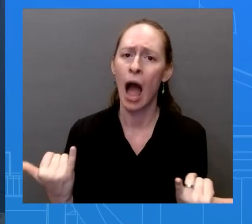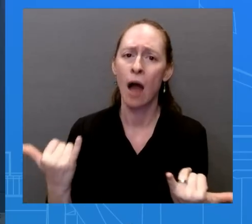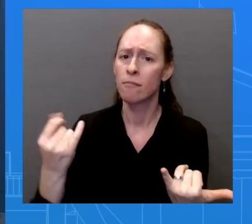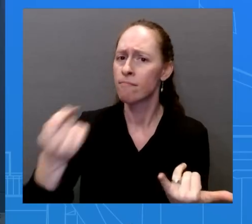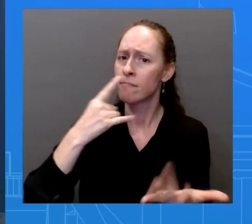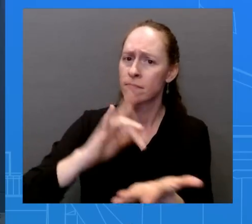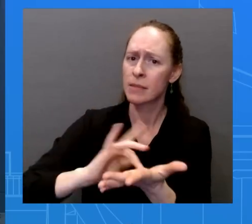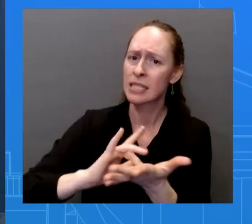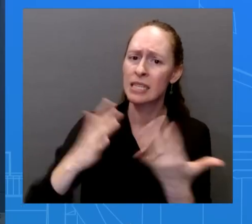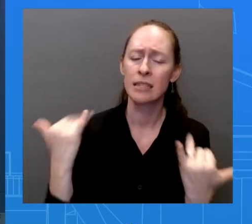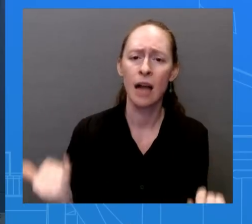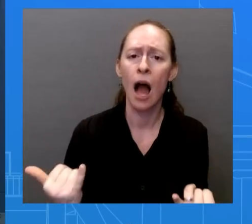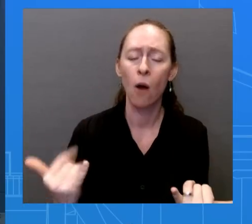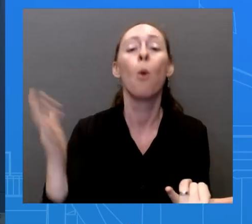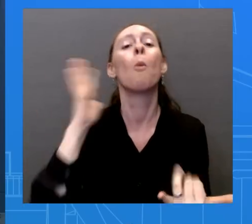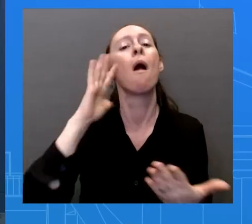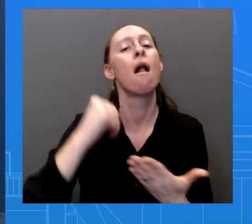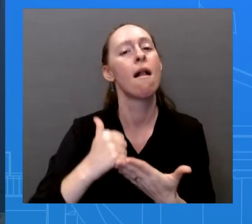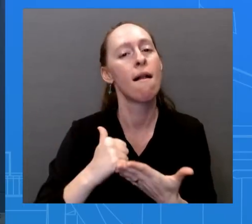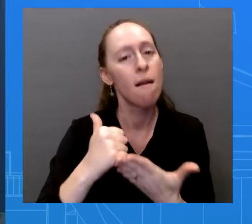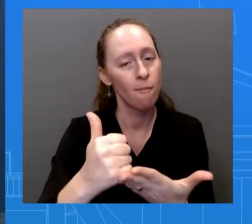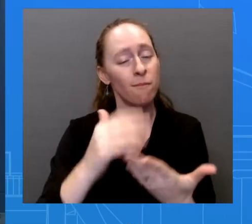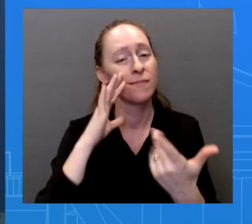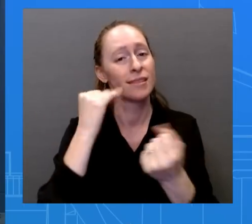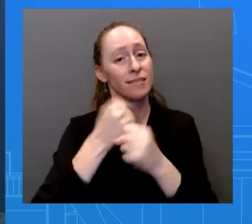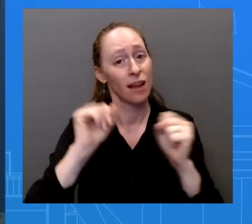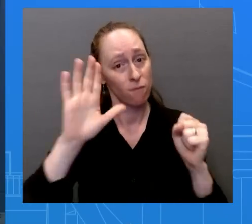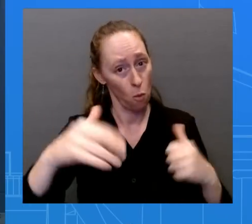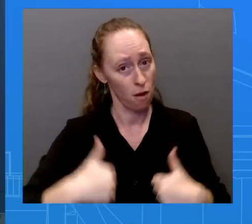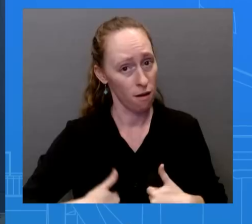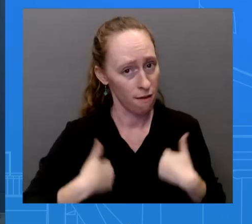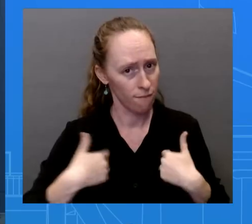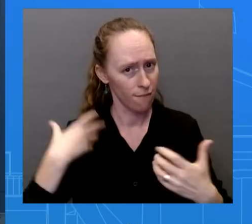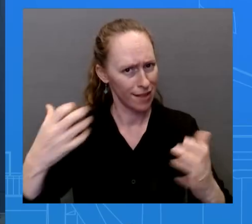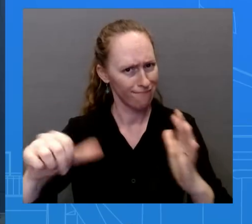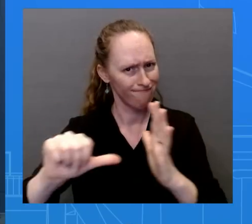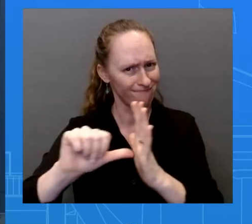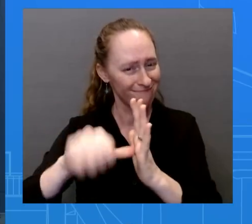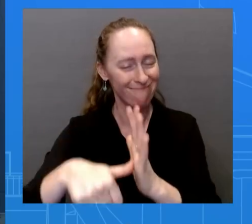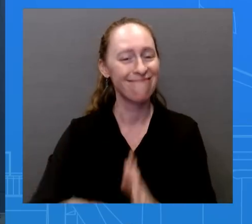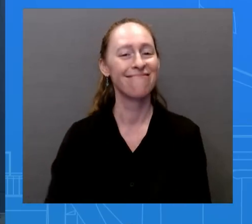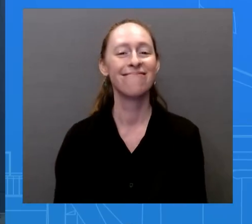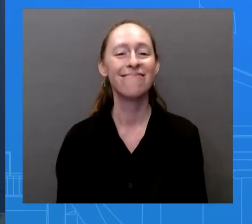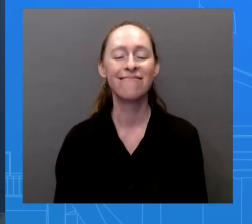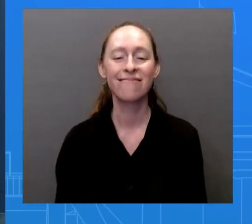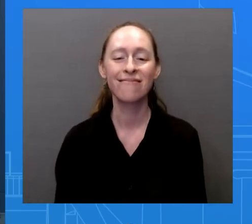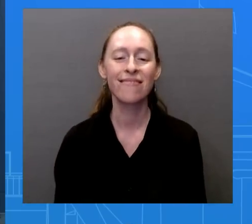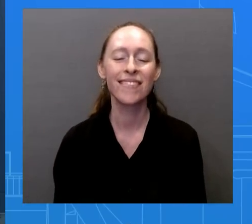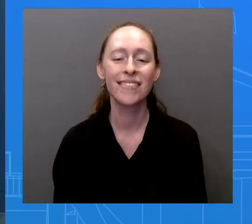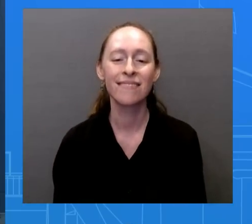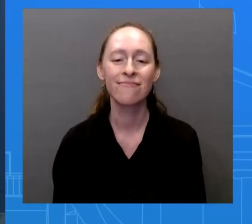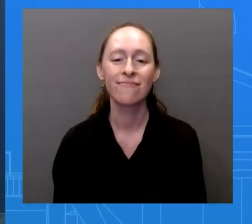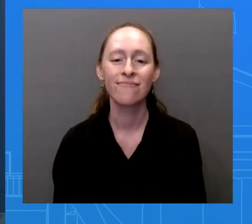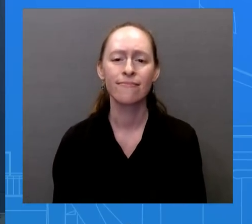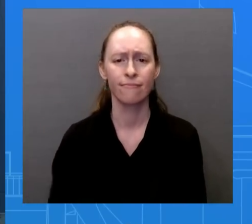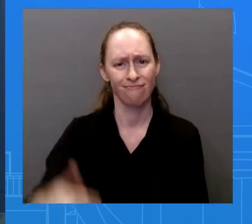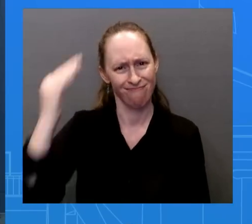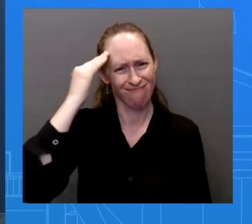Now, let me finish off by saying we know there's more work to do with real challenges ahead of us as we head into the fall and winter and the holidays.